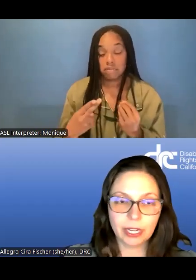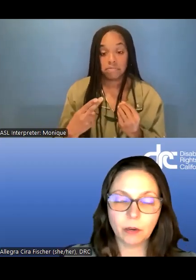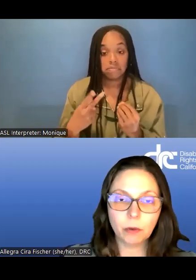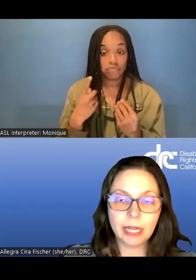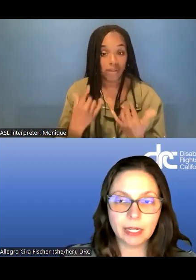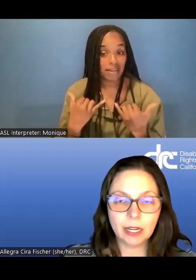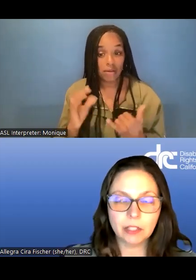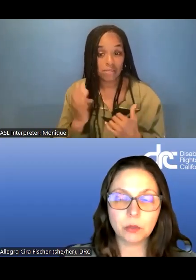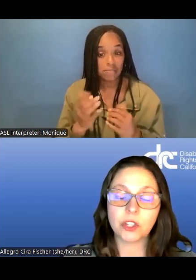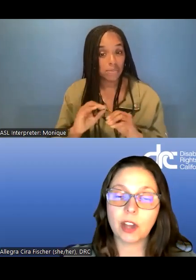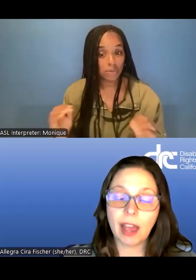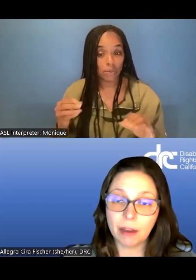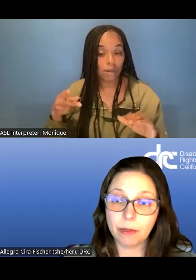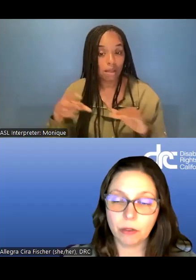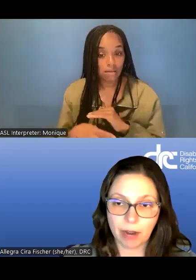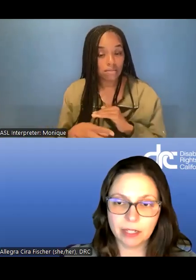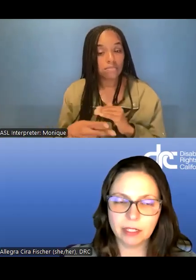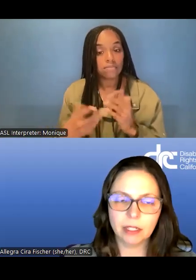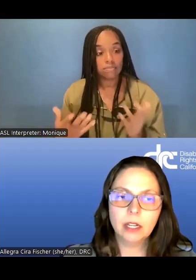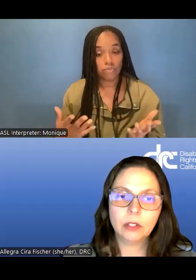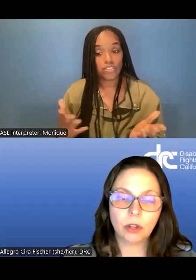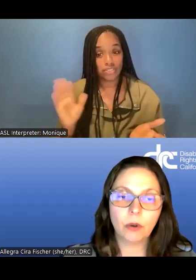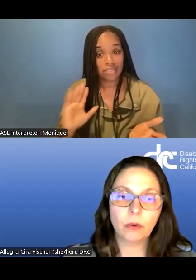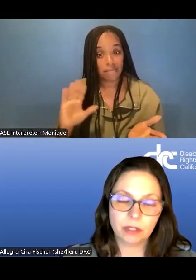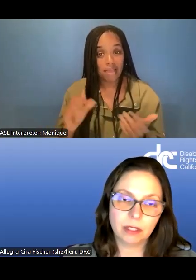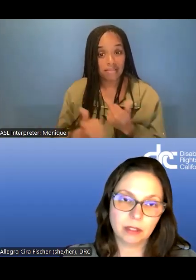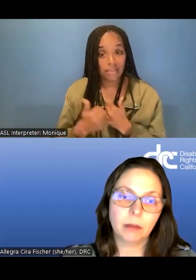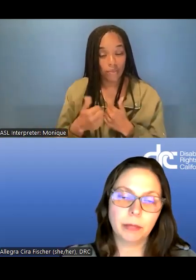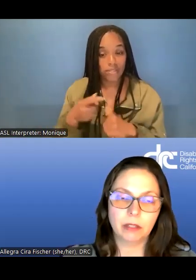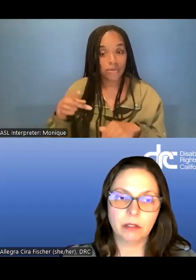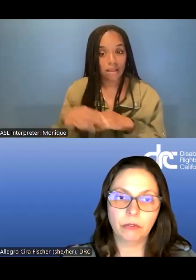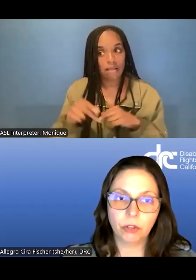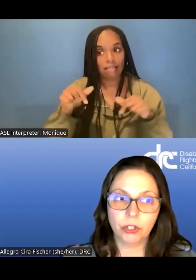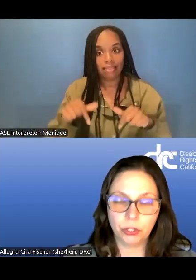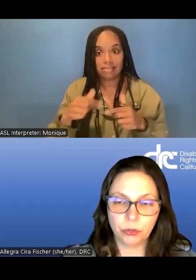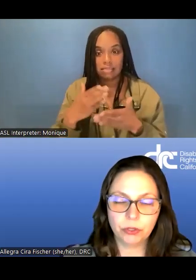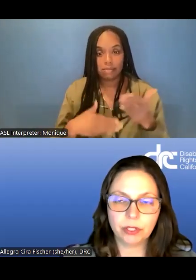there will be any cuts which had been threatened. So this is a piece of good news.